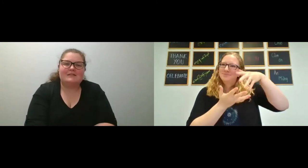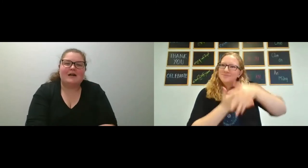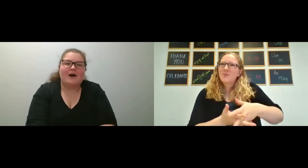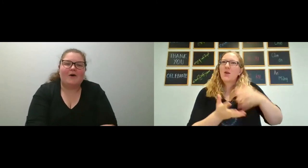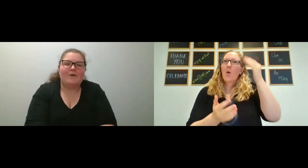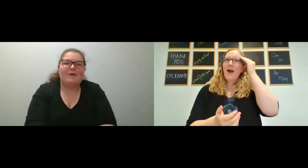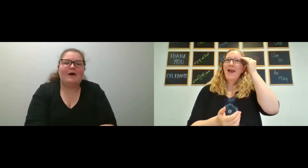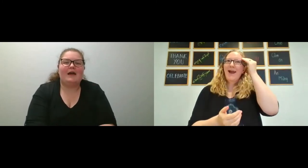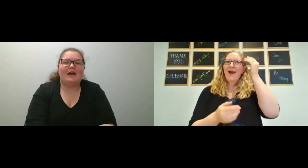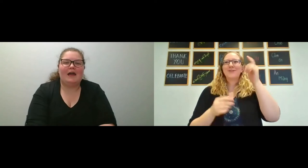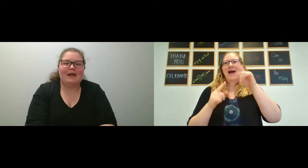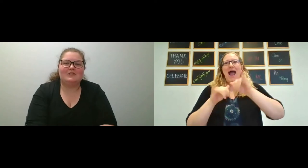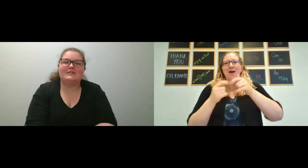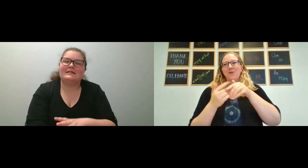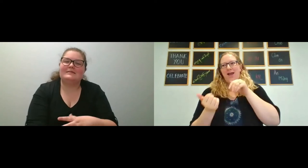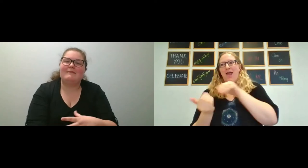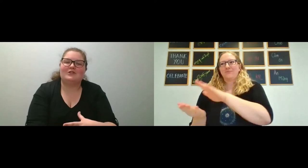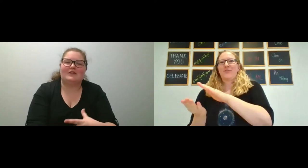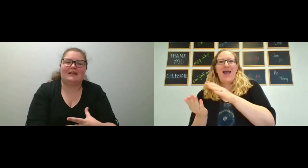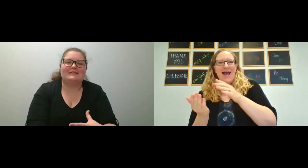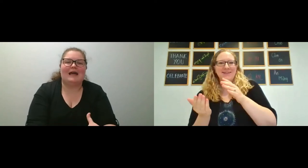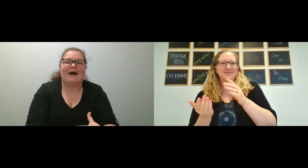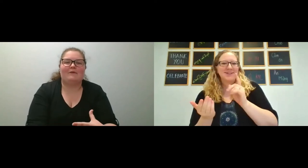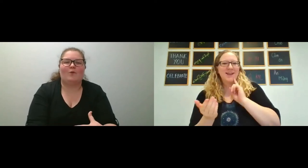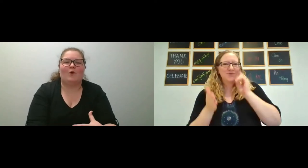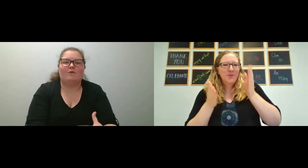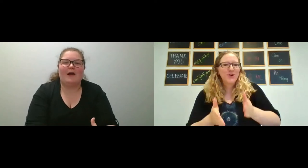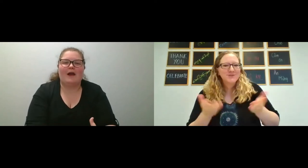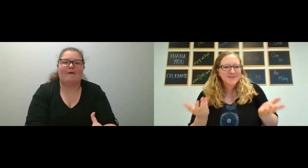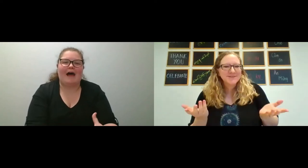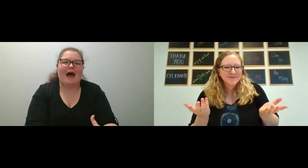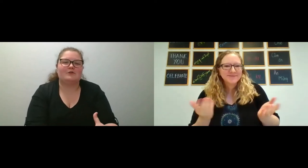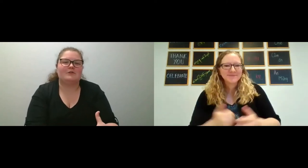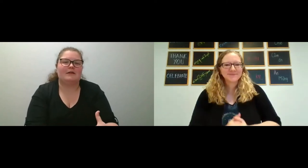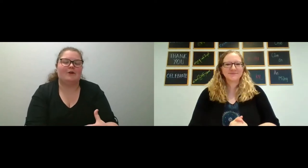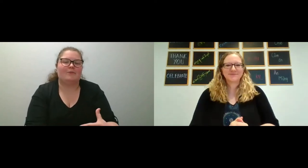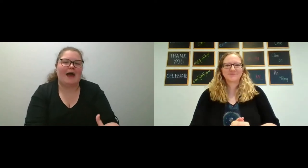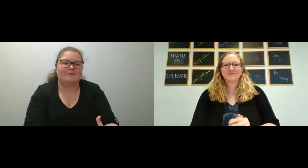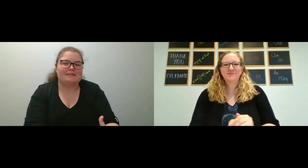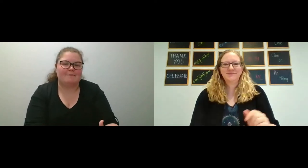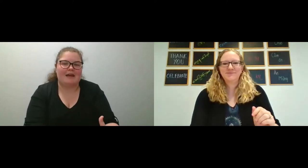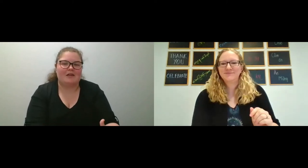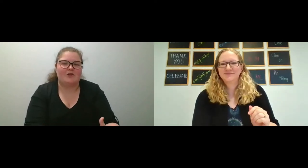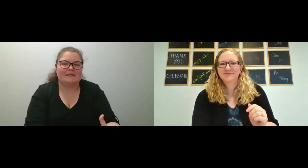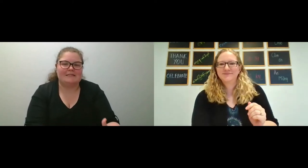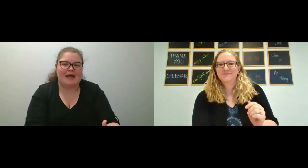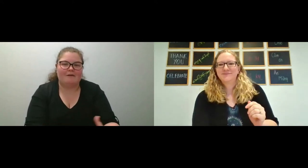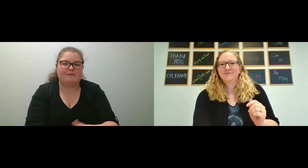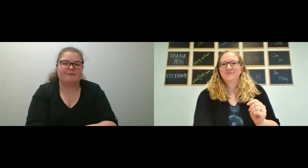So it just needed to make sure that the staff were more aware of how to interact with somebody who is Deaf.